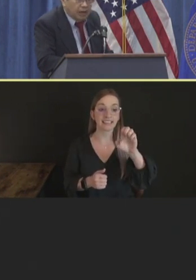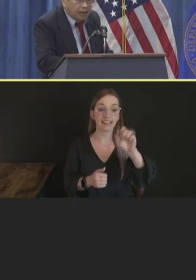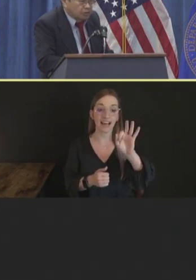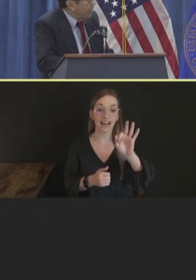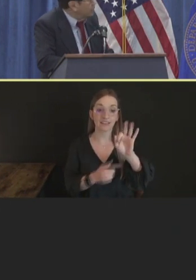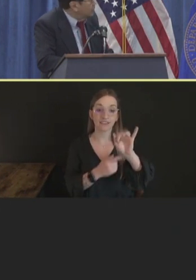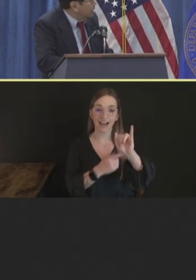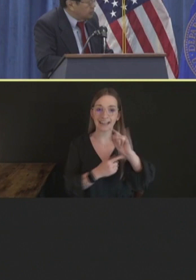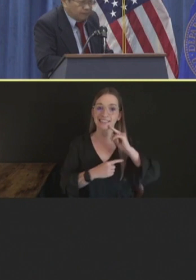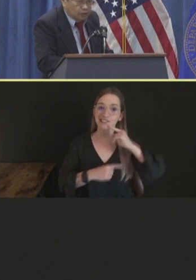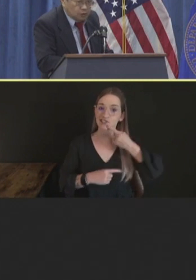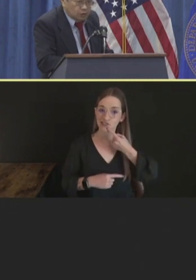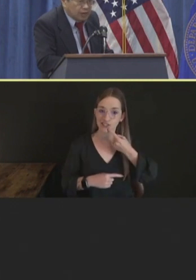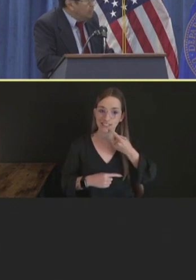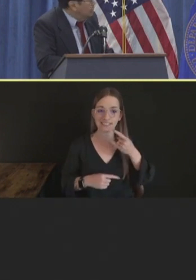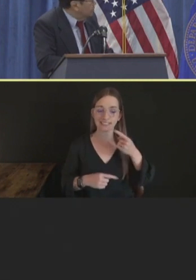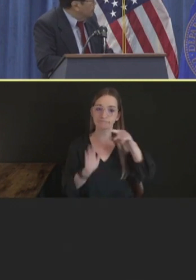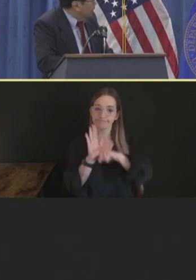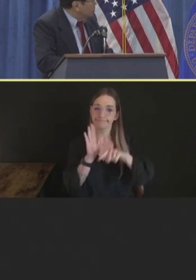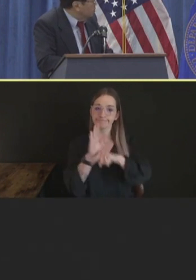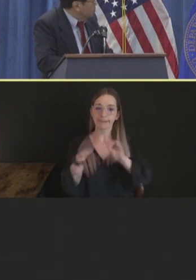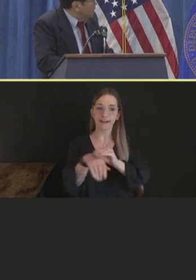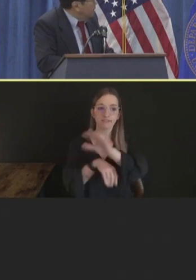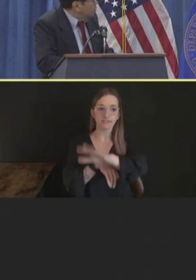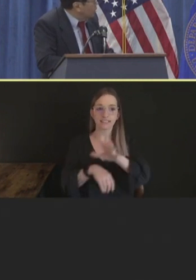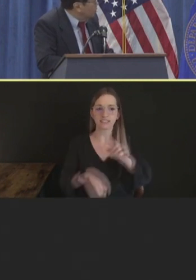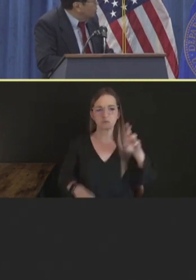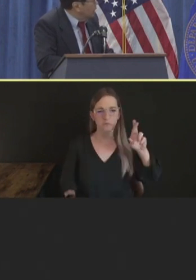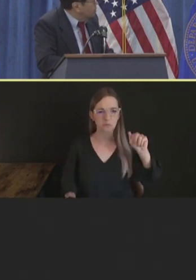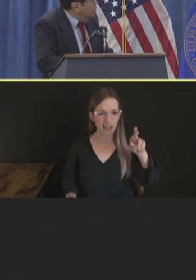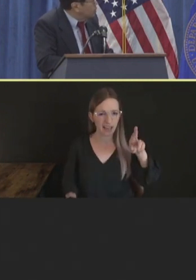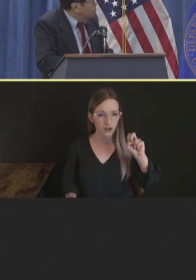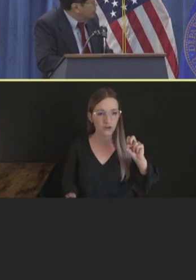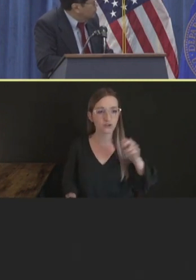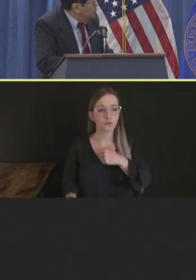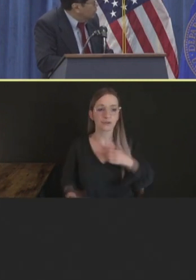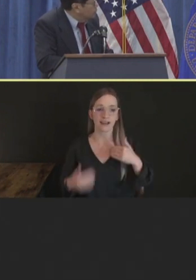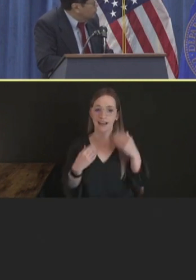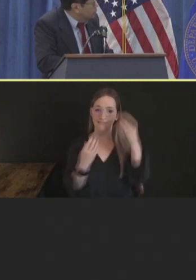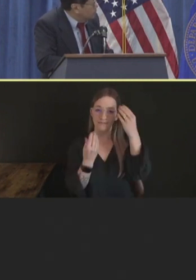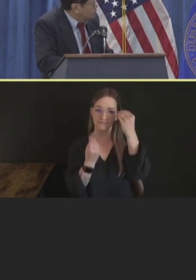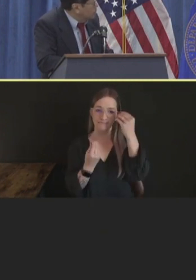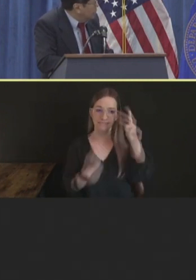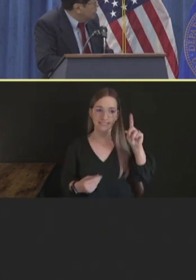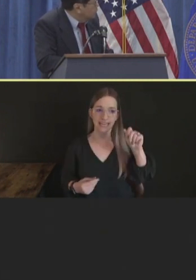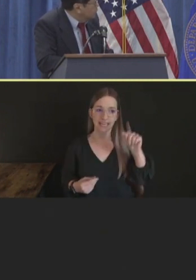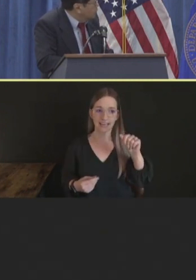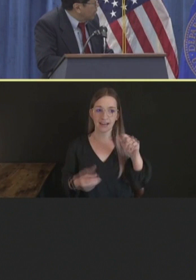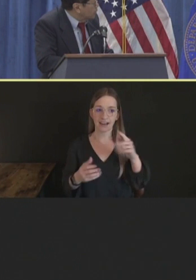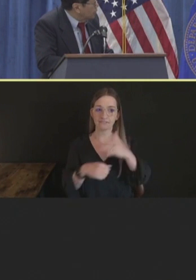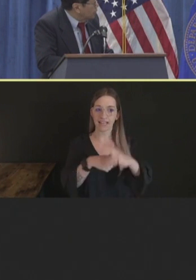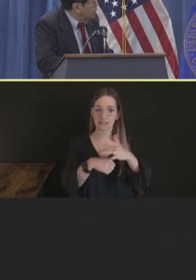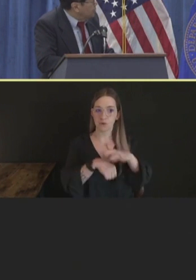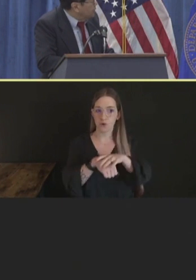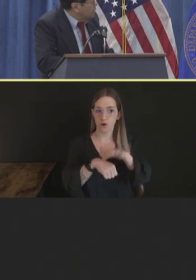of standard case definition is available. So our mission have been to develop international accepted standards for monitoring vaccine